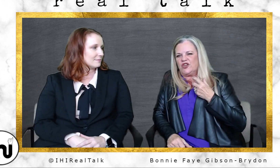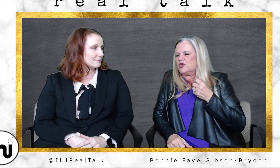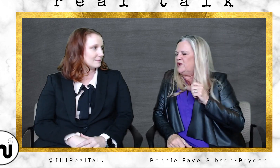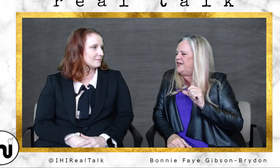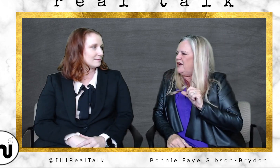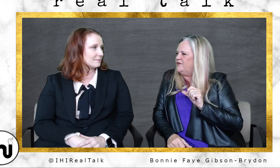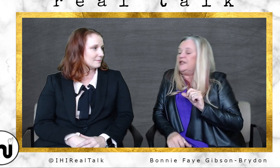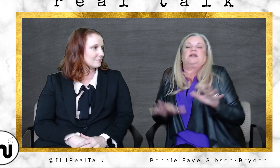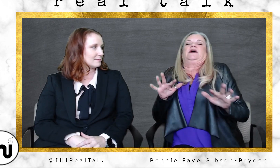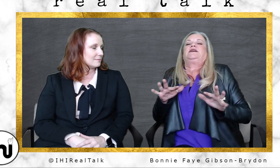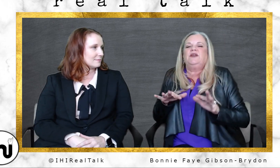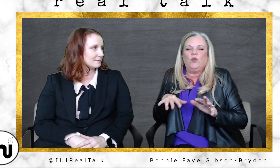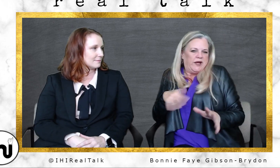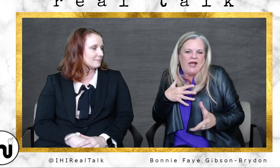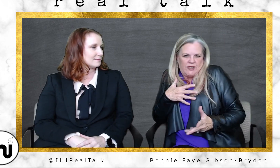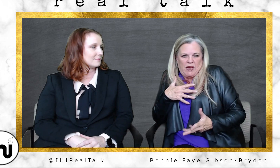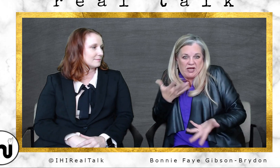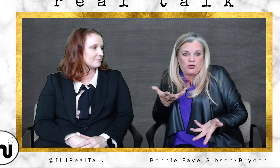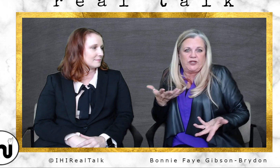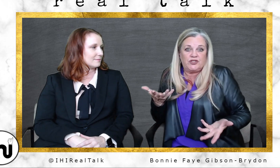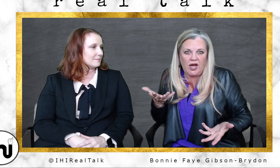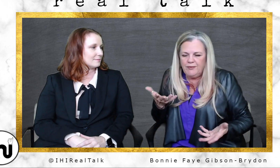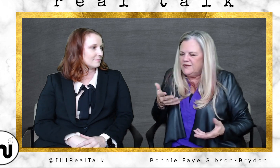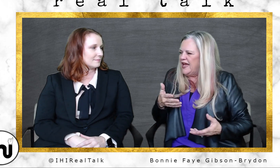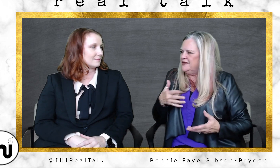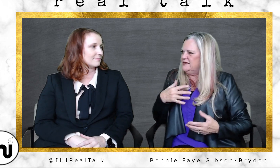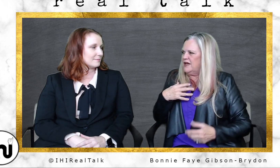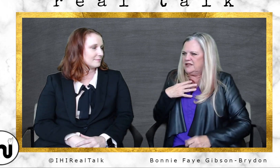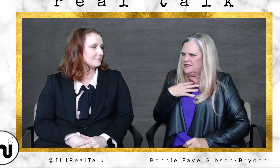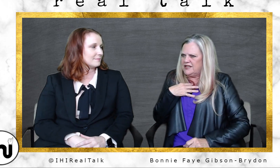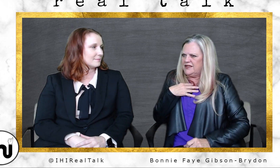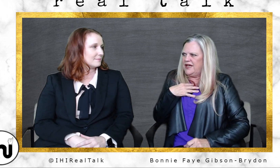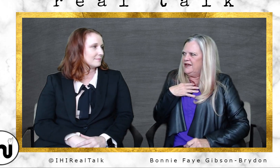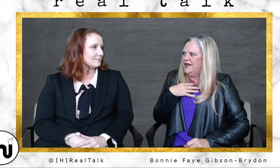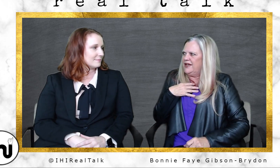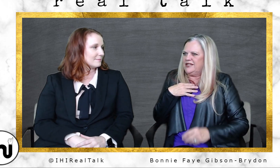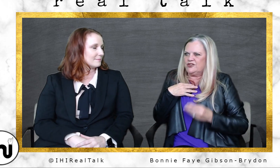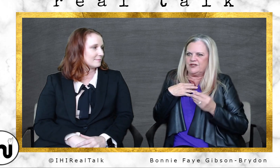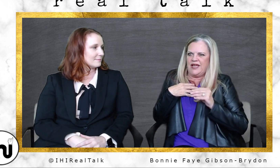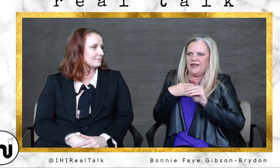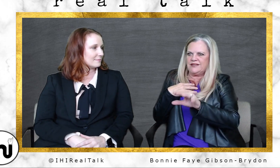without feeling like, "What! Am I not doing a job?" "I didn't say that. Here's an ASL